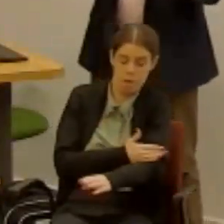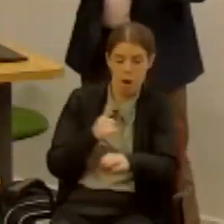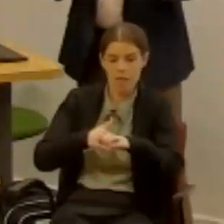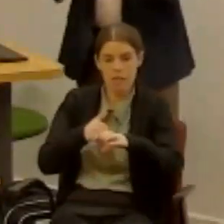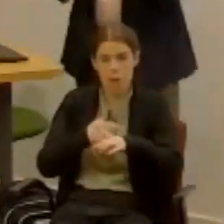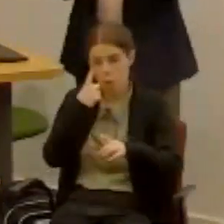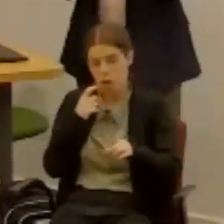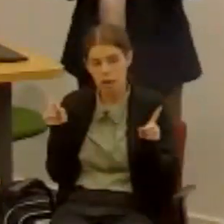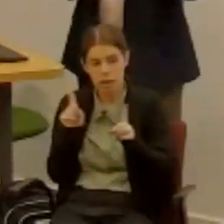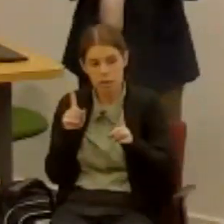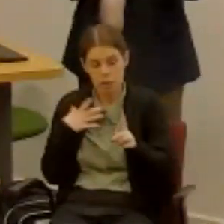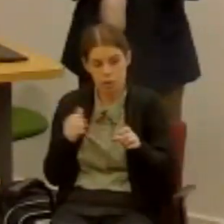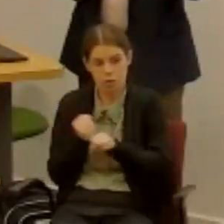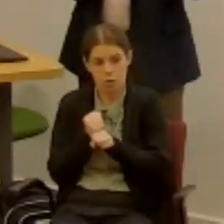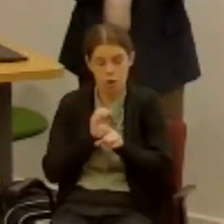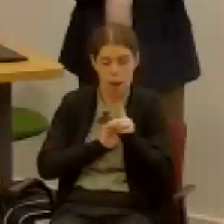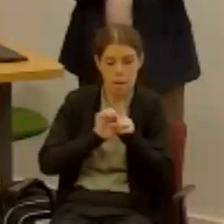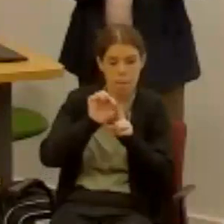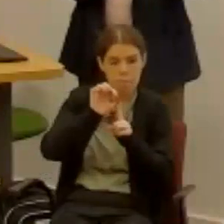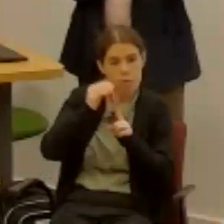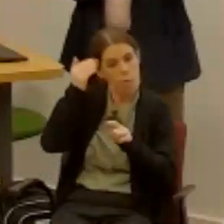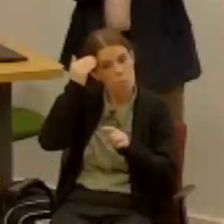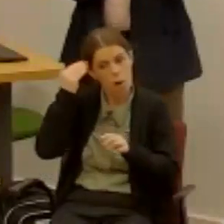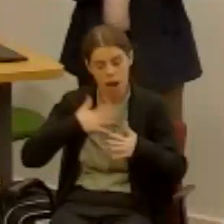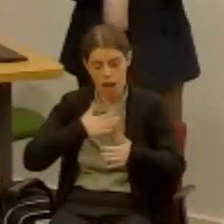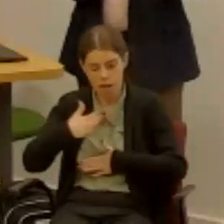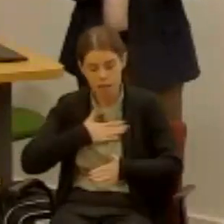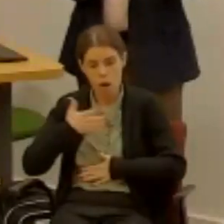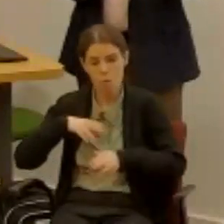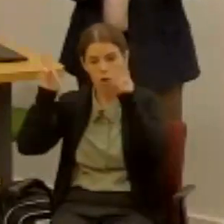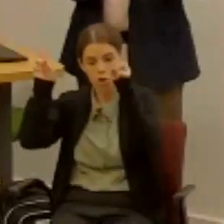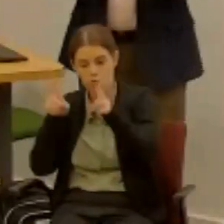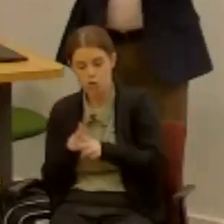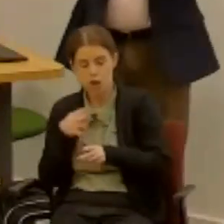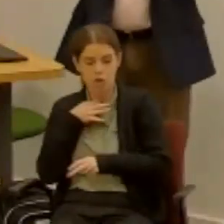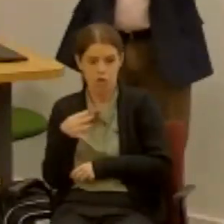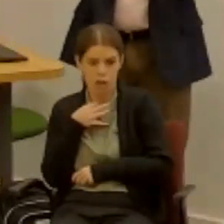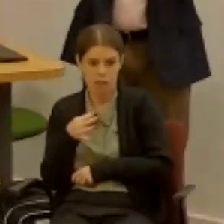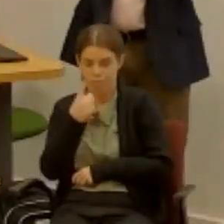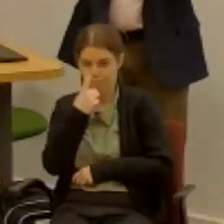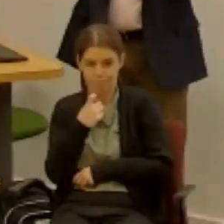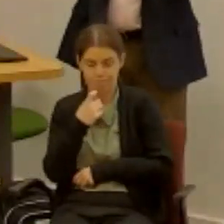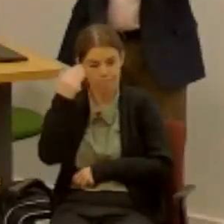What can we do to improve that really help to reduce the risk of developing. We can't take the brain injury away.